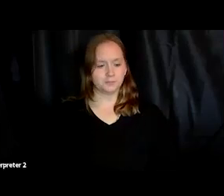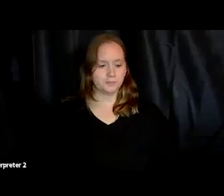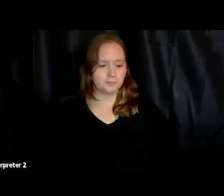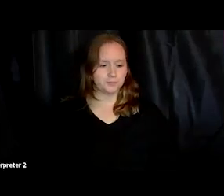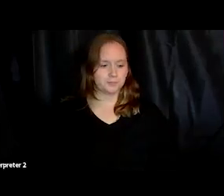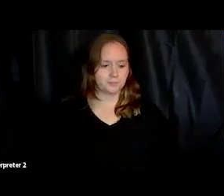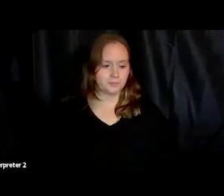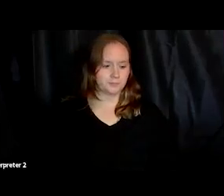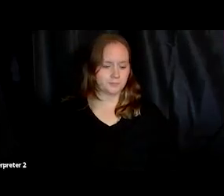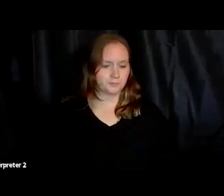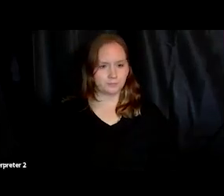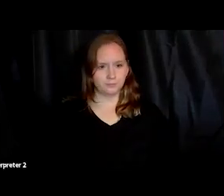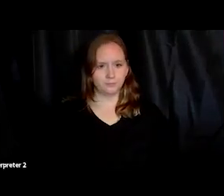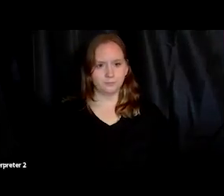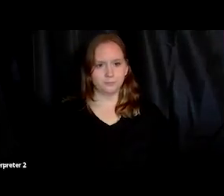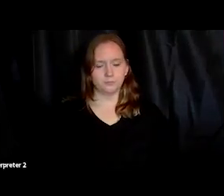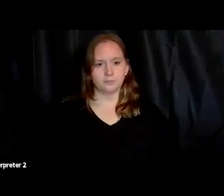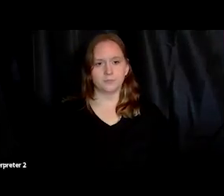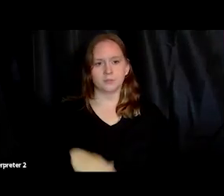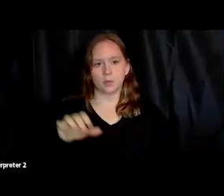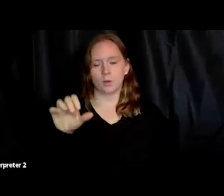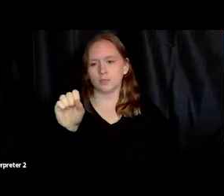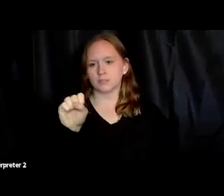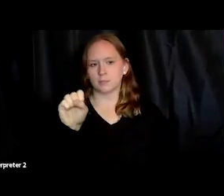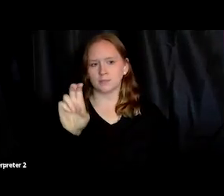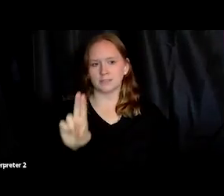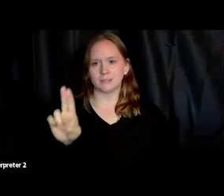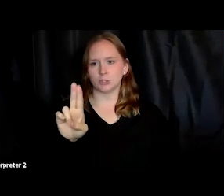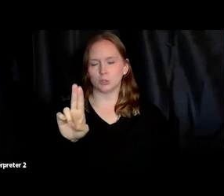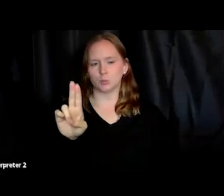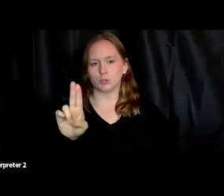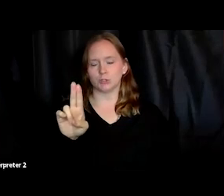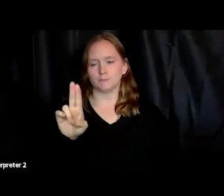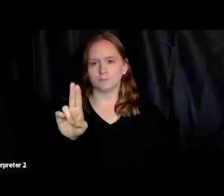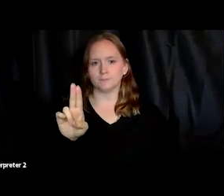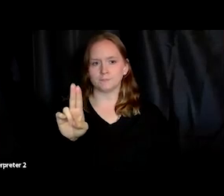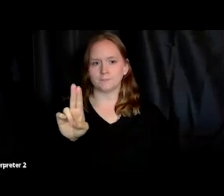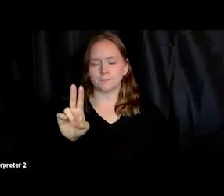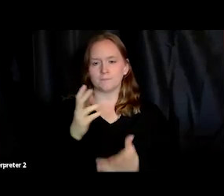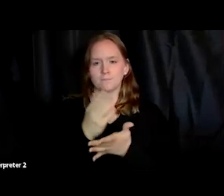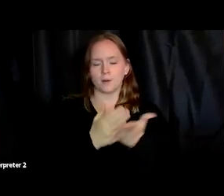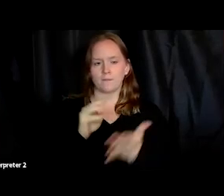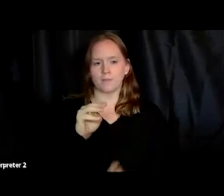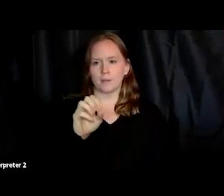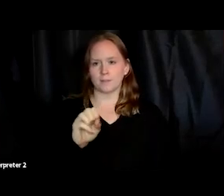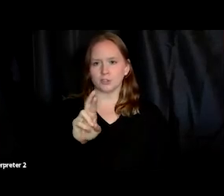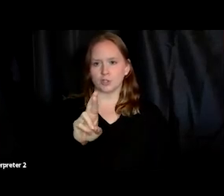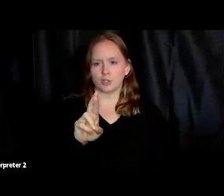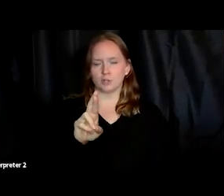All right, the substance use history section of the MSR. So keeping the definition of disability in mind